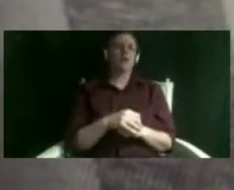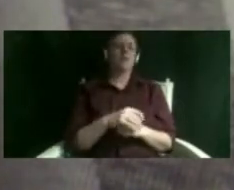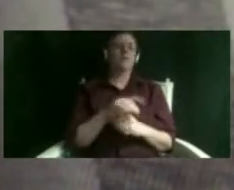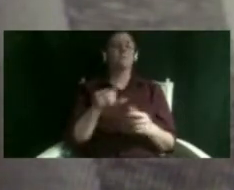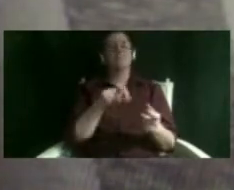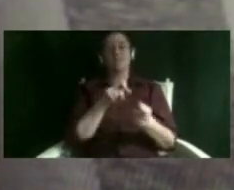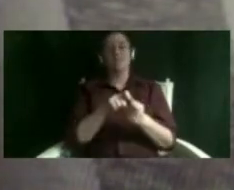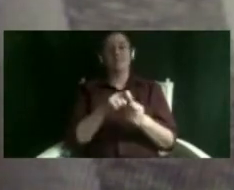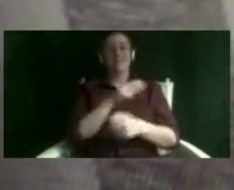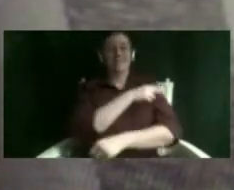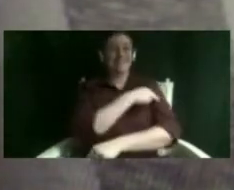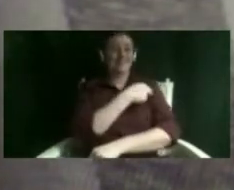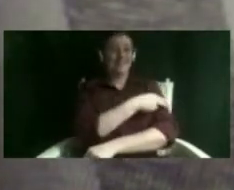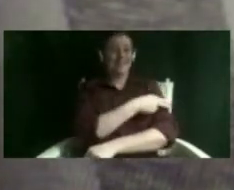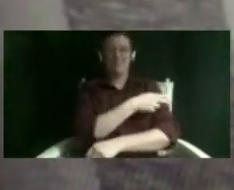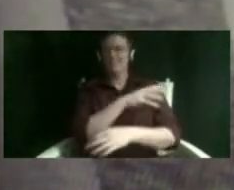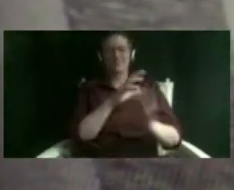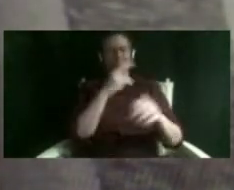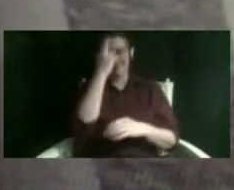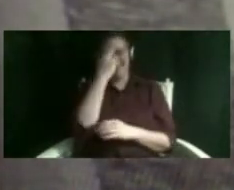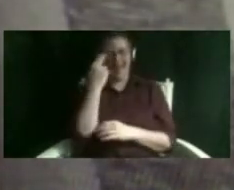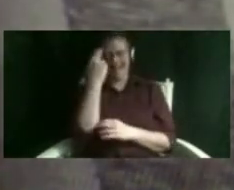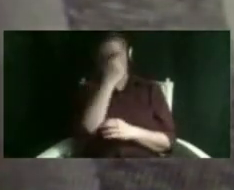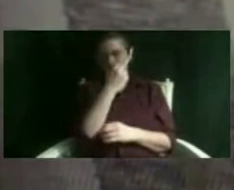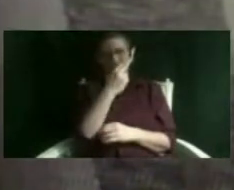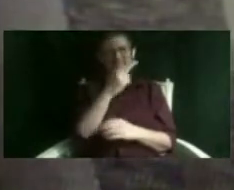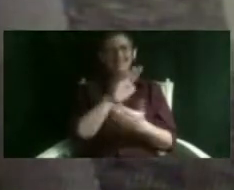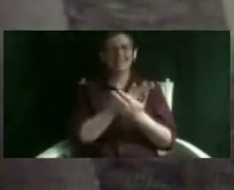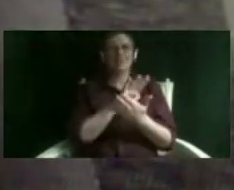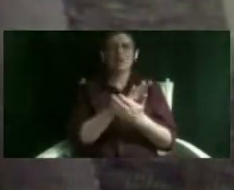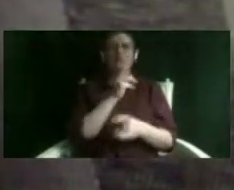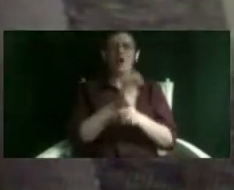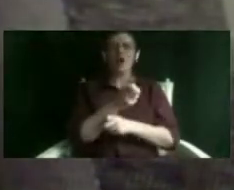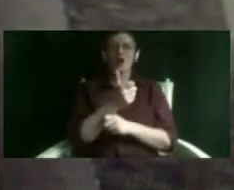it was harder to come out but i look at my experience coming out and my little sisters